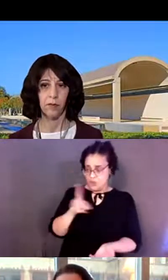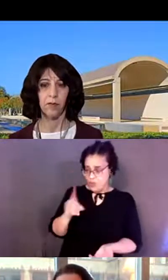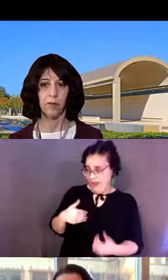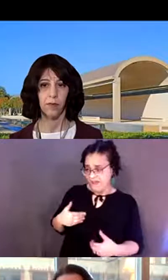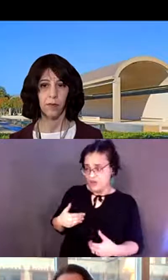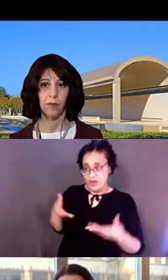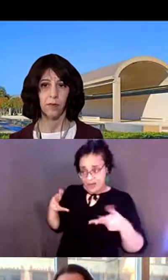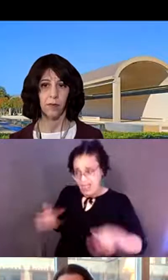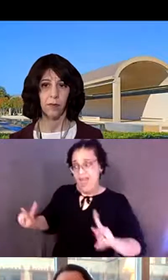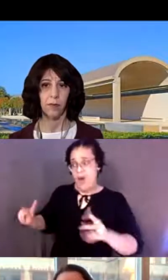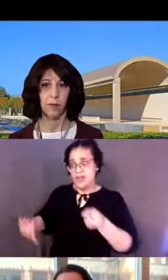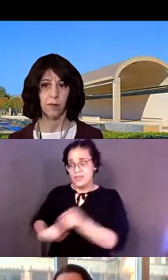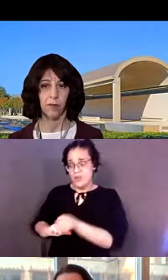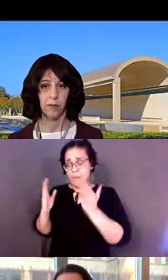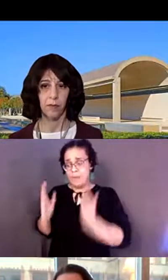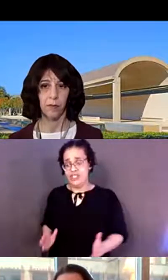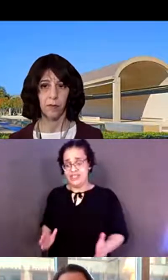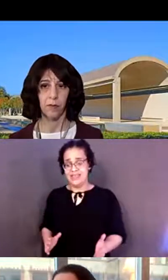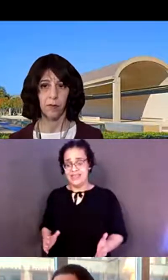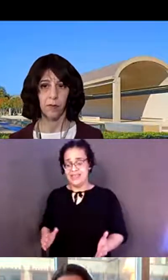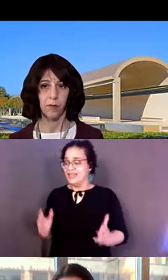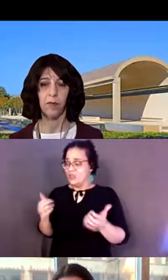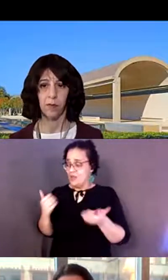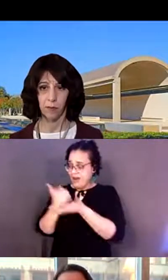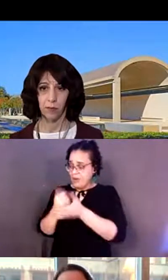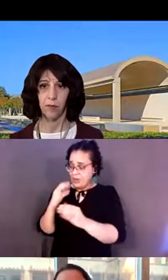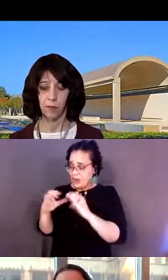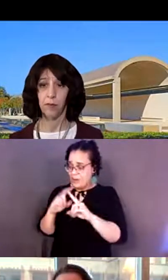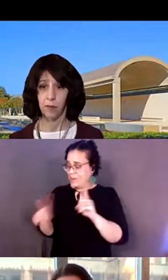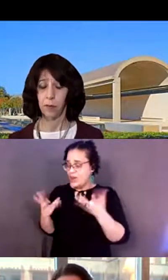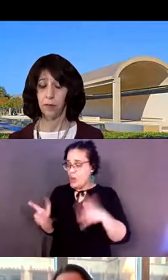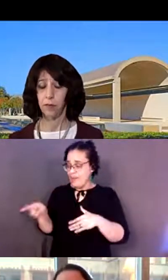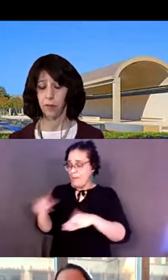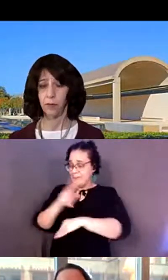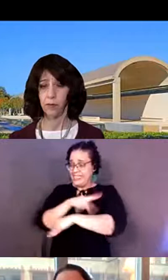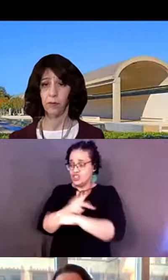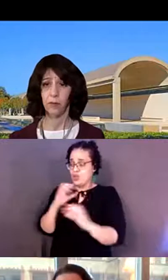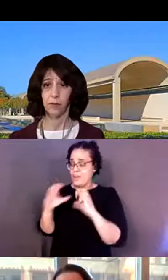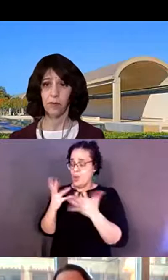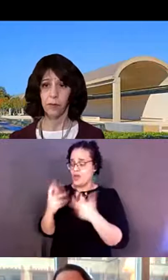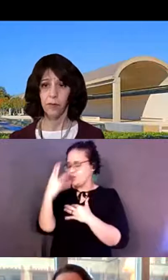otherwise they need someone there to help communicate? But we don't want them communicating; we want them to stay